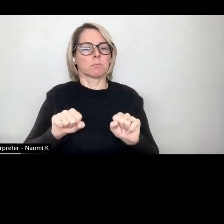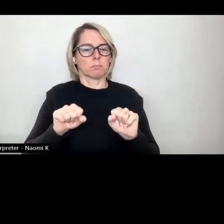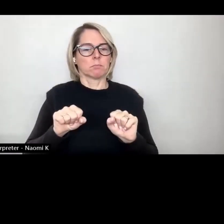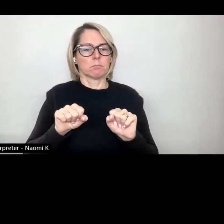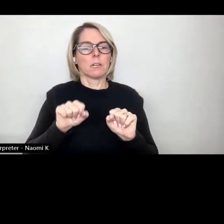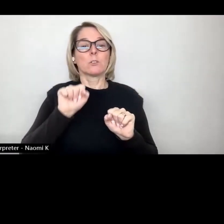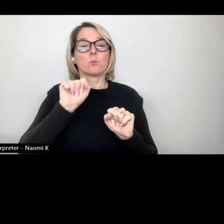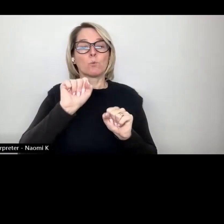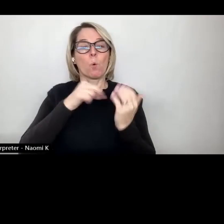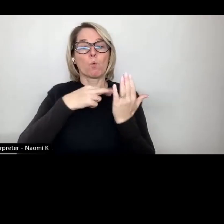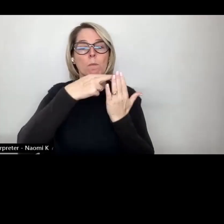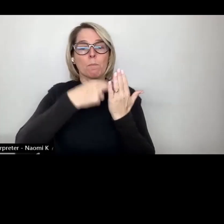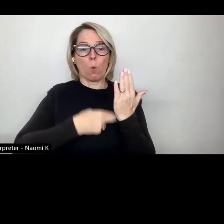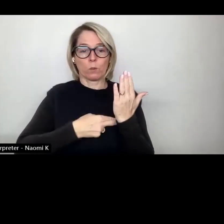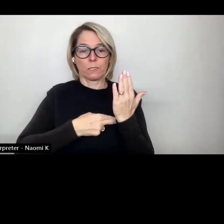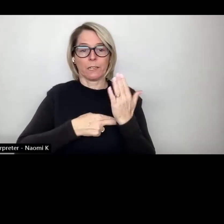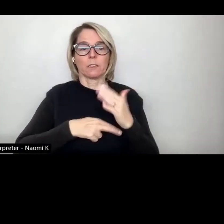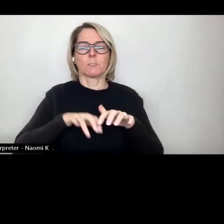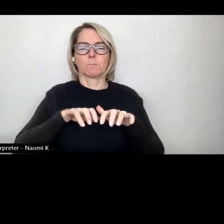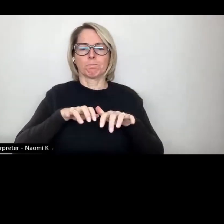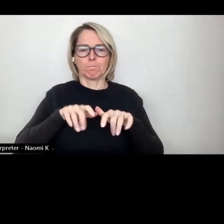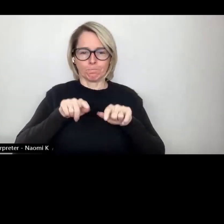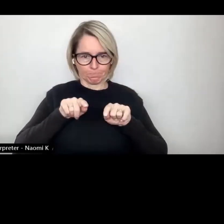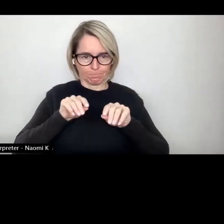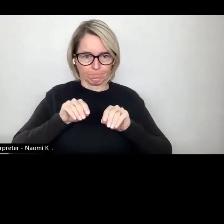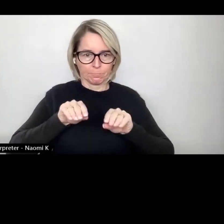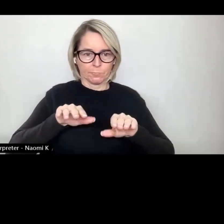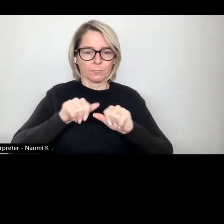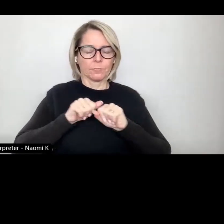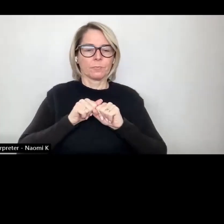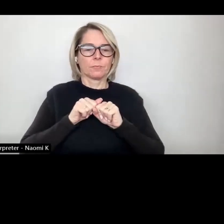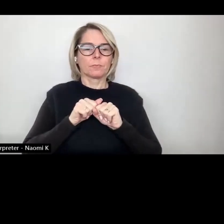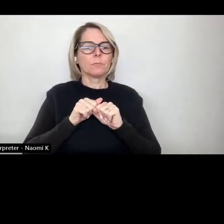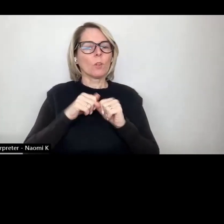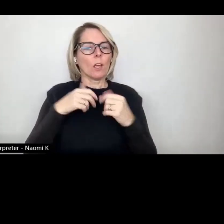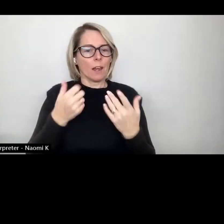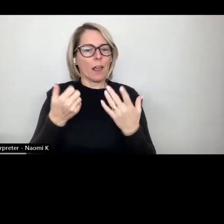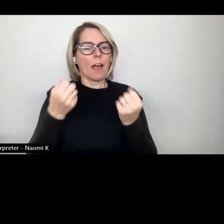and key performance indicator baselines be treated at commencement of the new agreement.